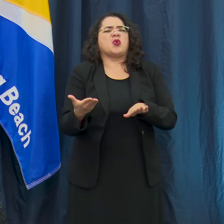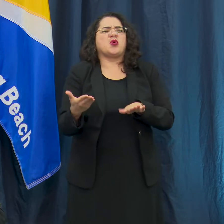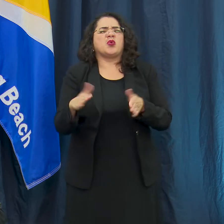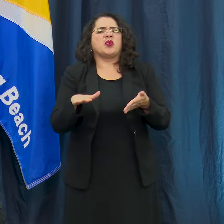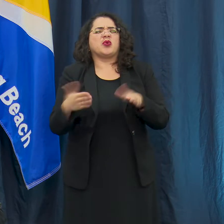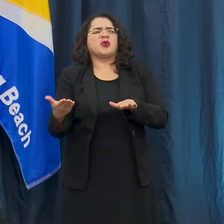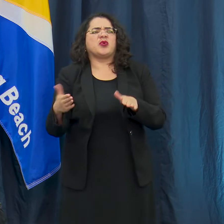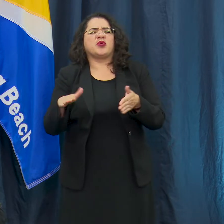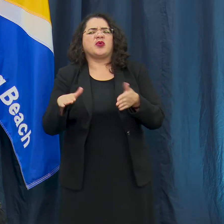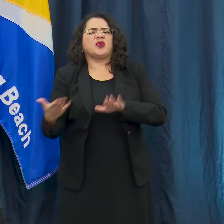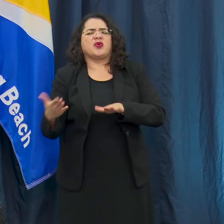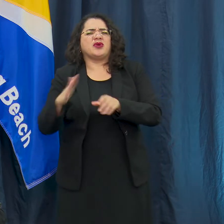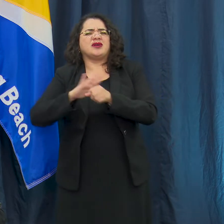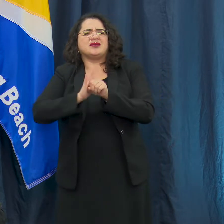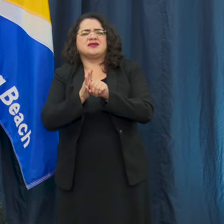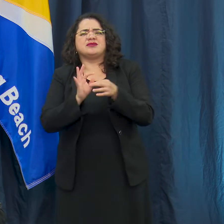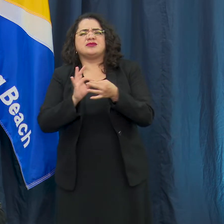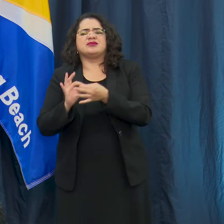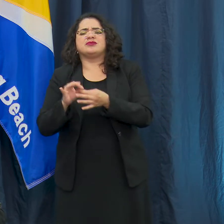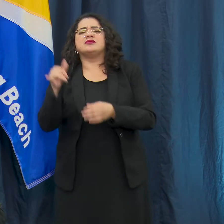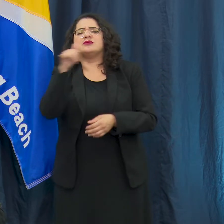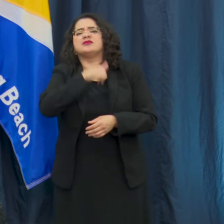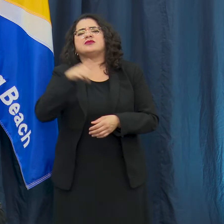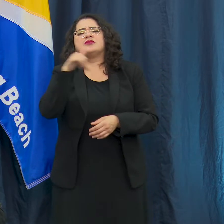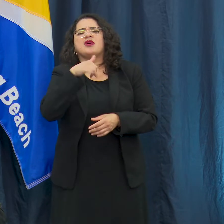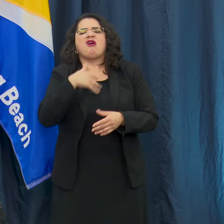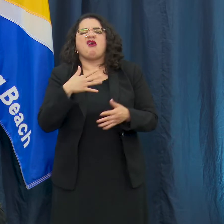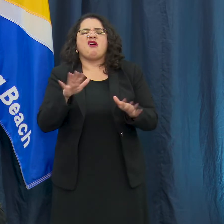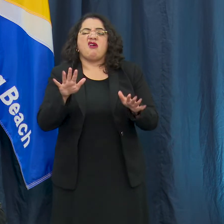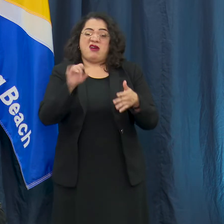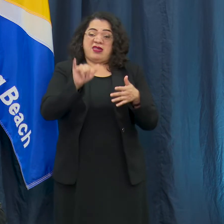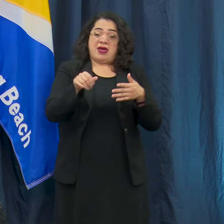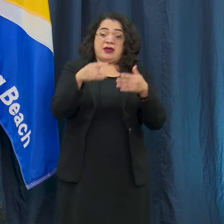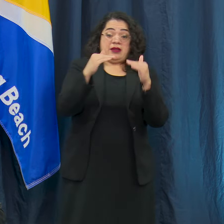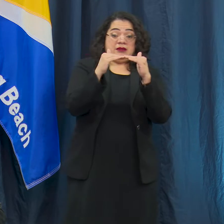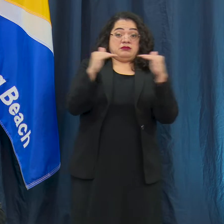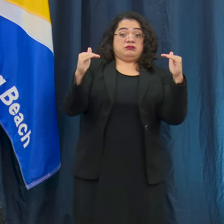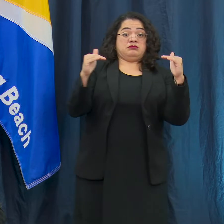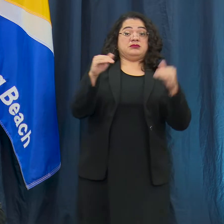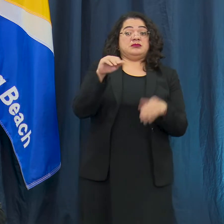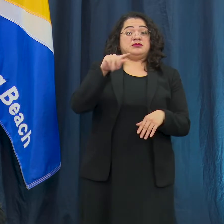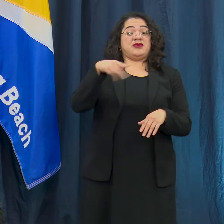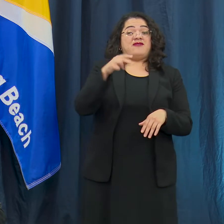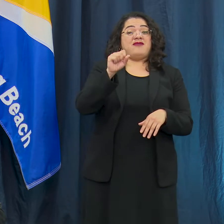revisit this part of stage two which is what we're in now, starting today, and